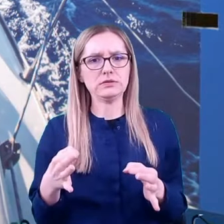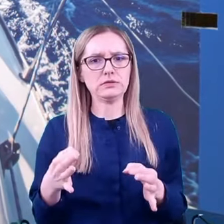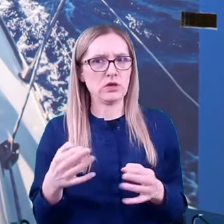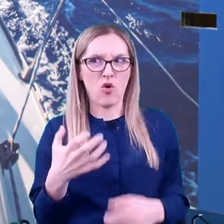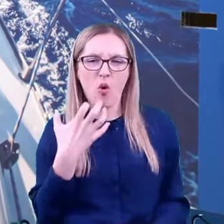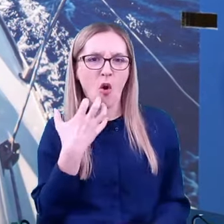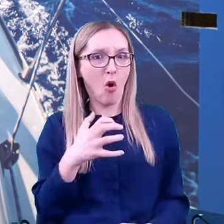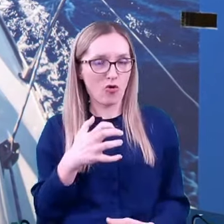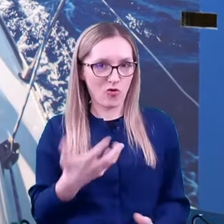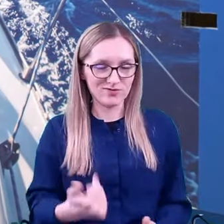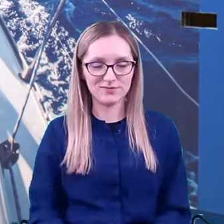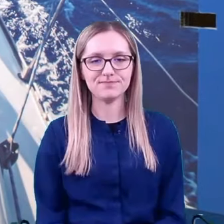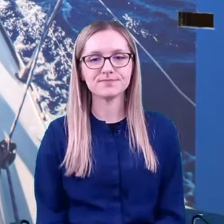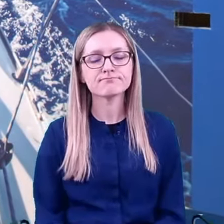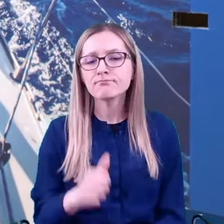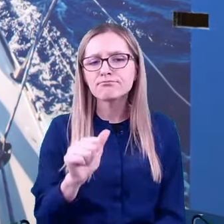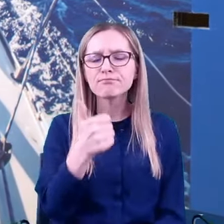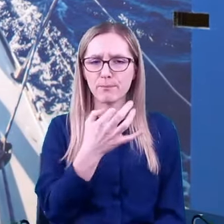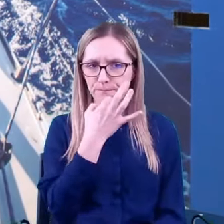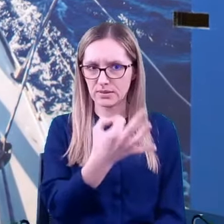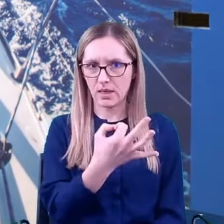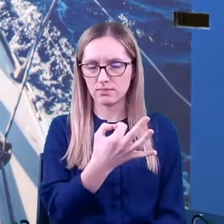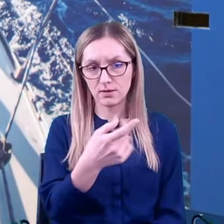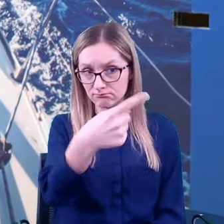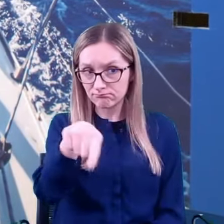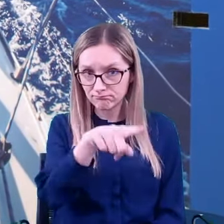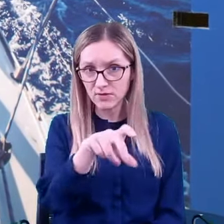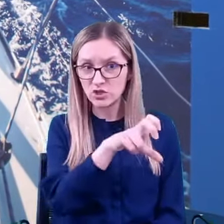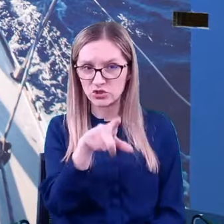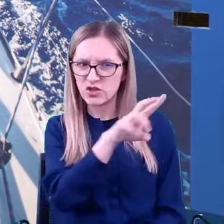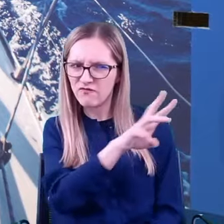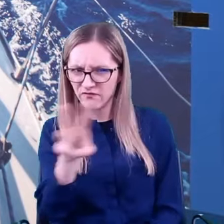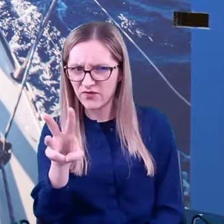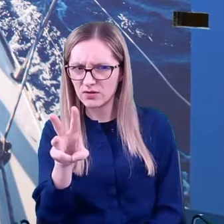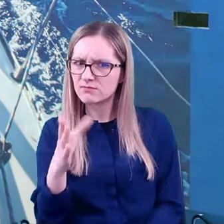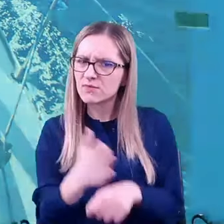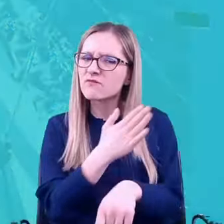First question to you: Have you ever heard of a fuel cell?